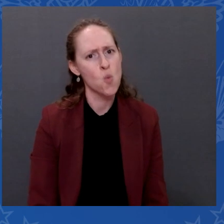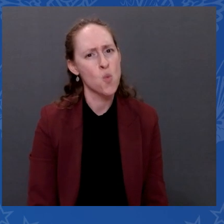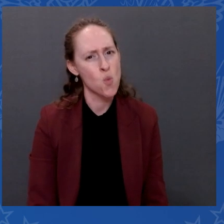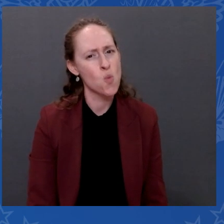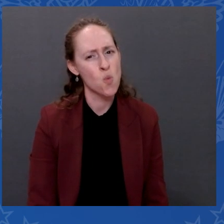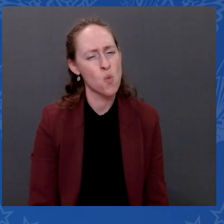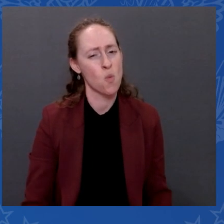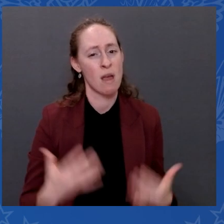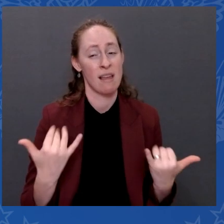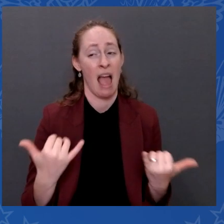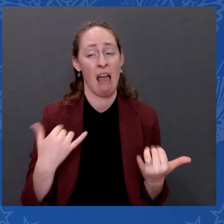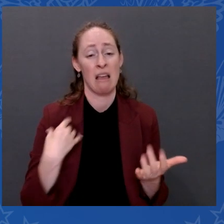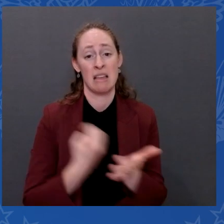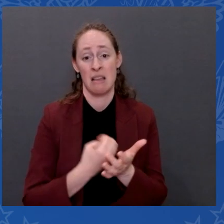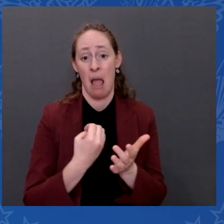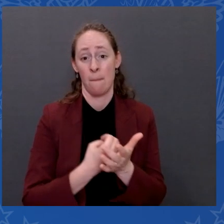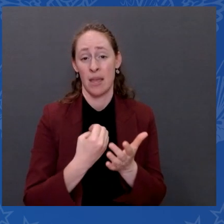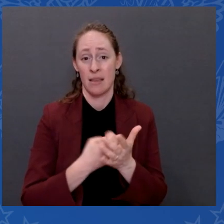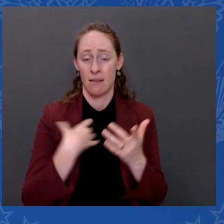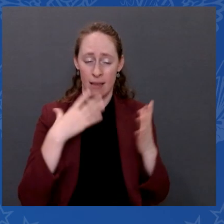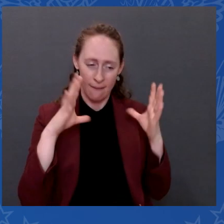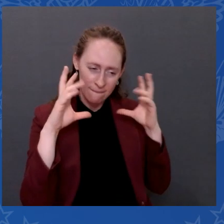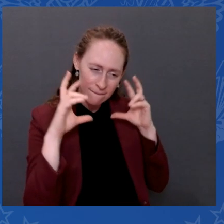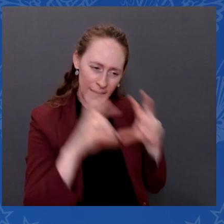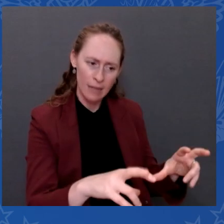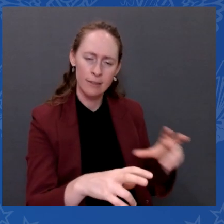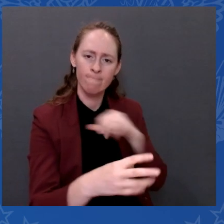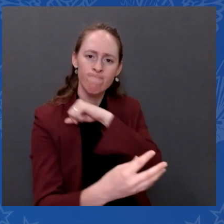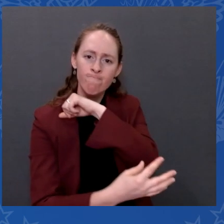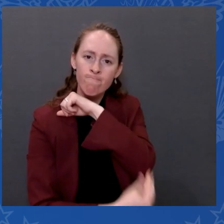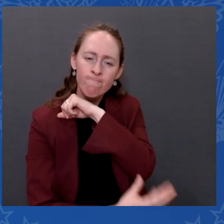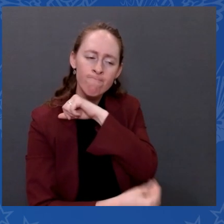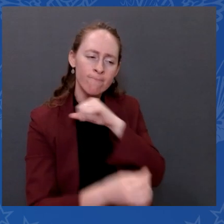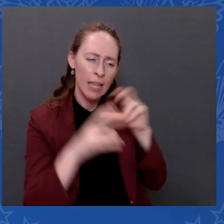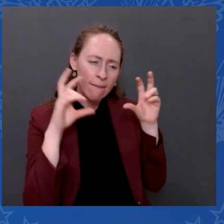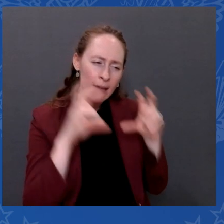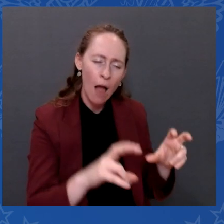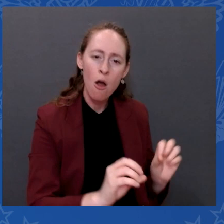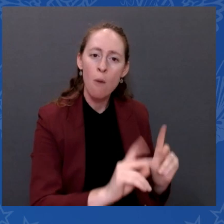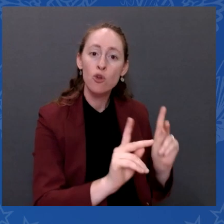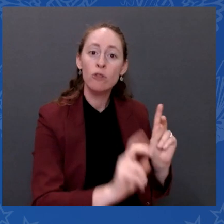because when that happens, everyone does well -- business does very, very well; the wealthy do very, very well.